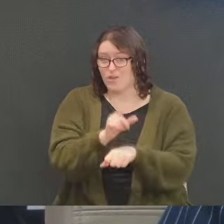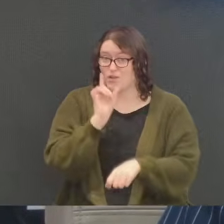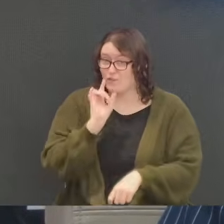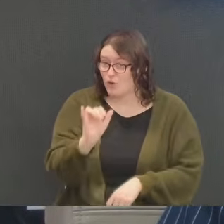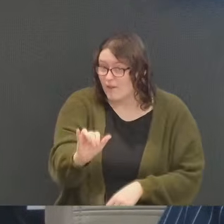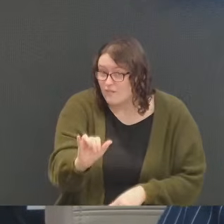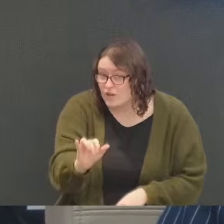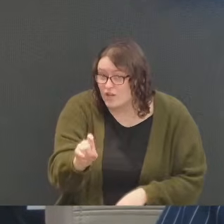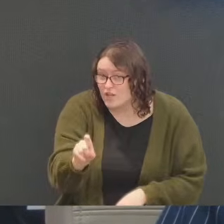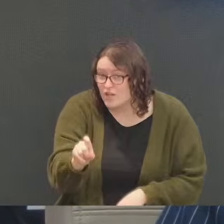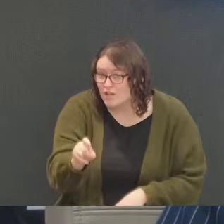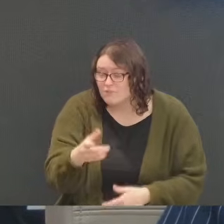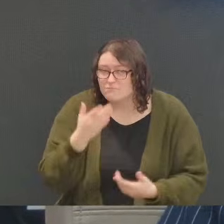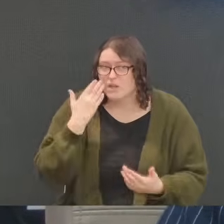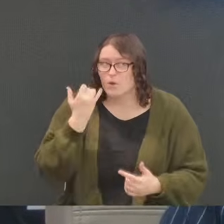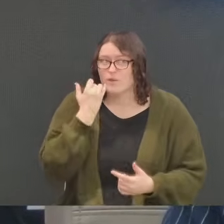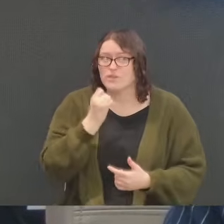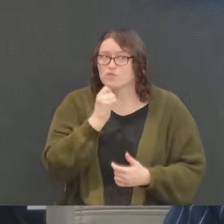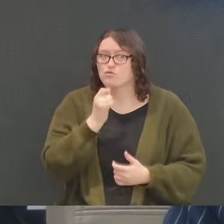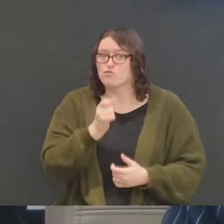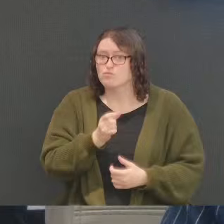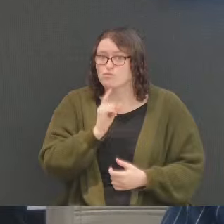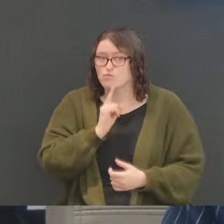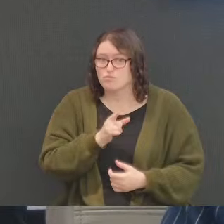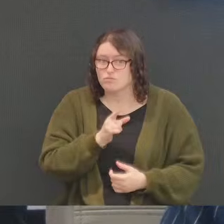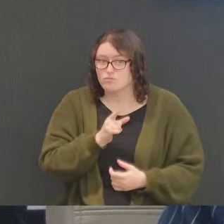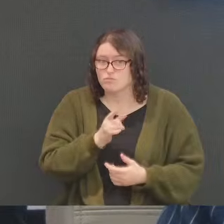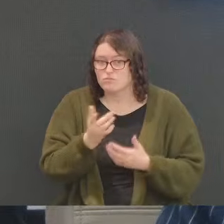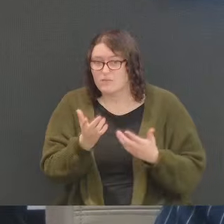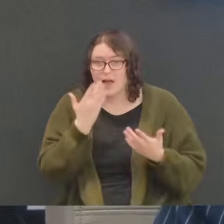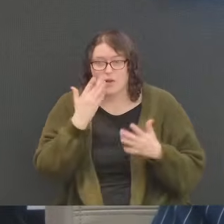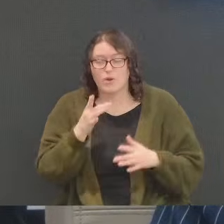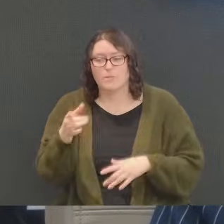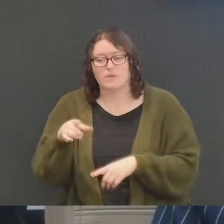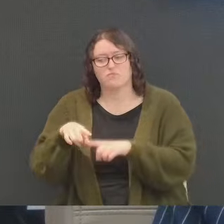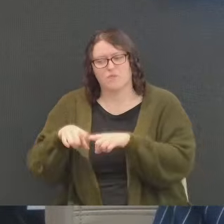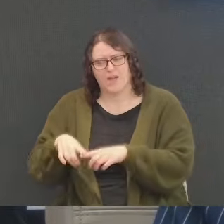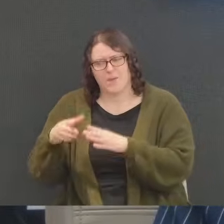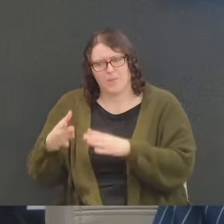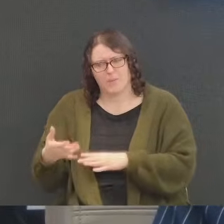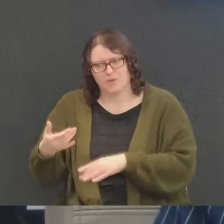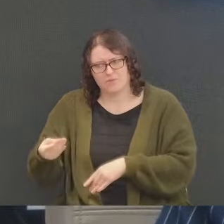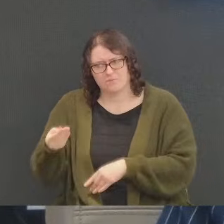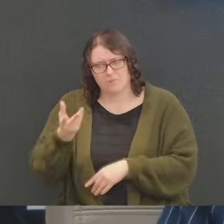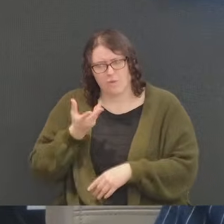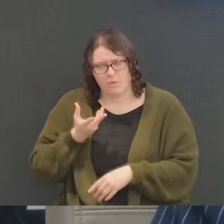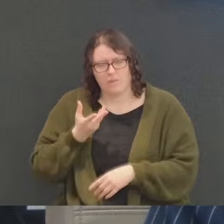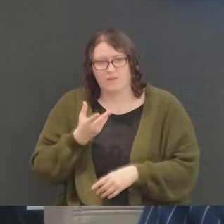I don't know if that's true, but a a very reliable person that's involved indicated that's happening.